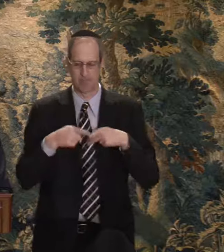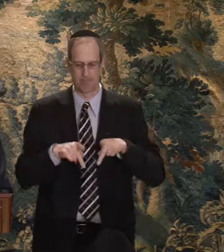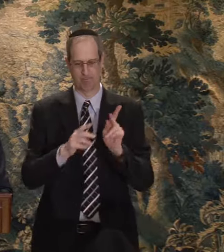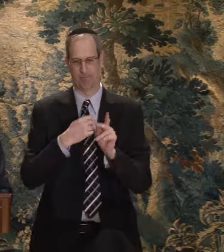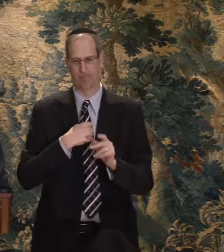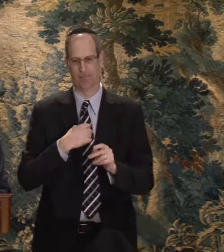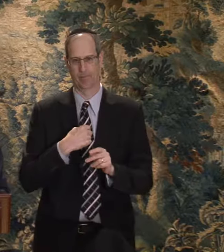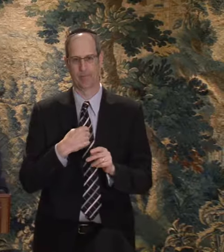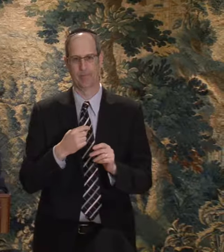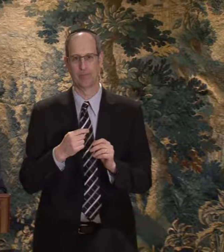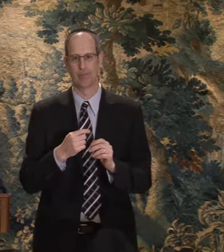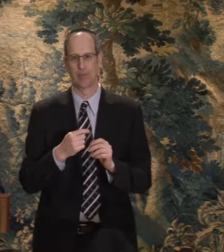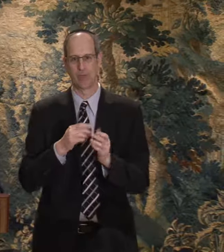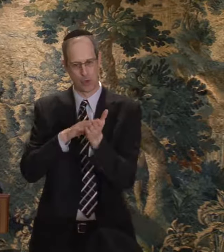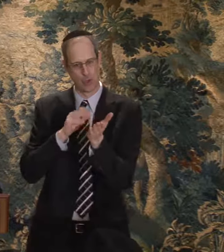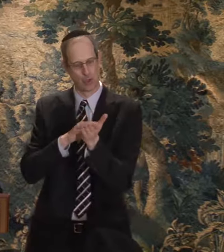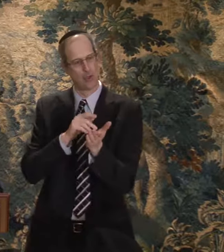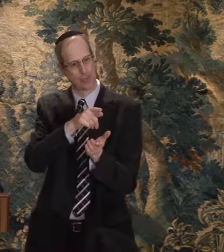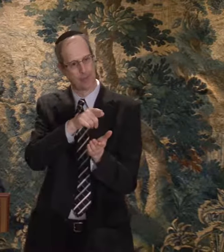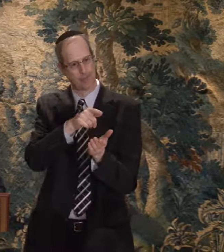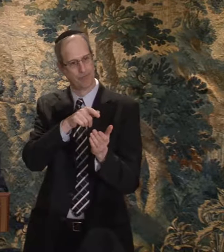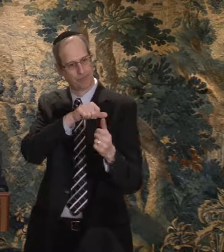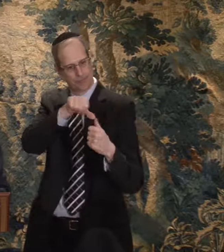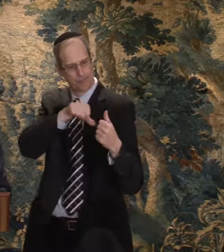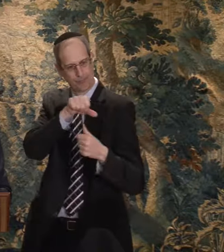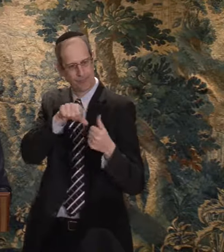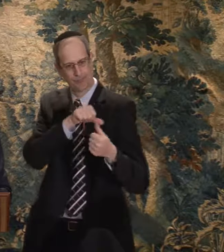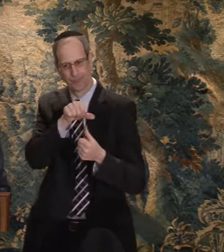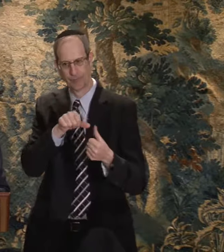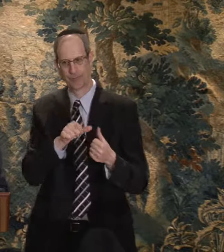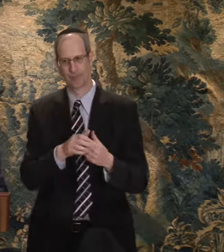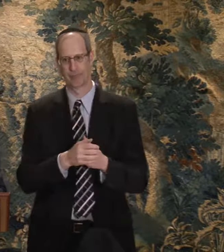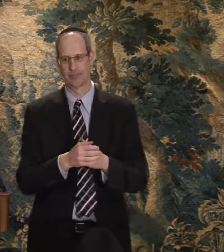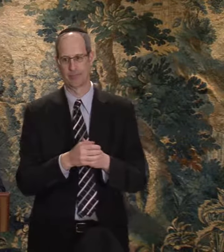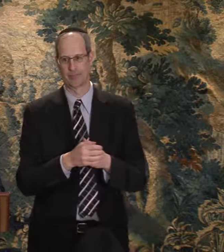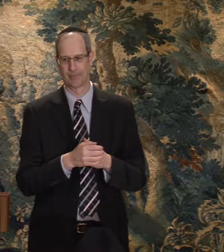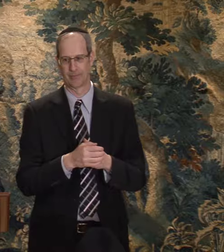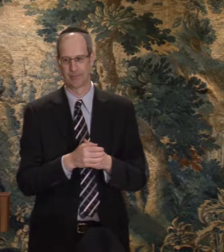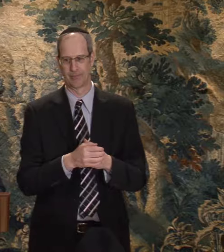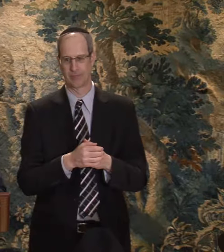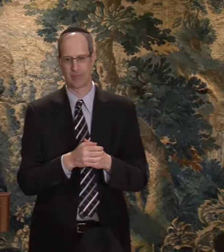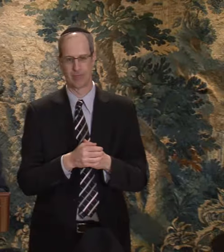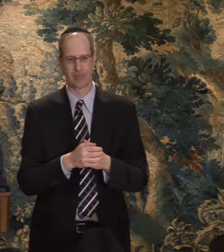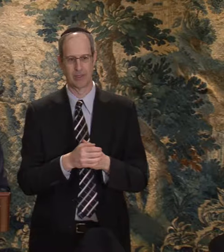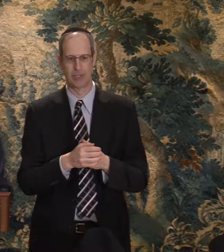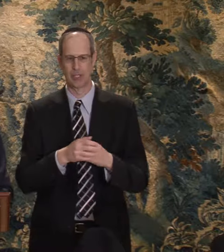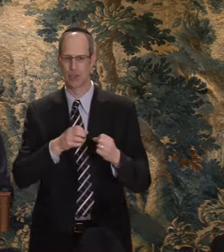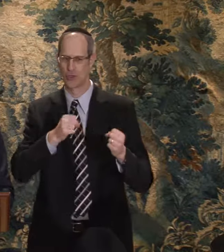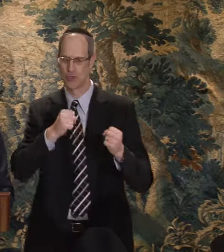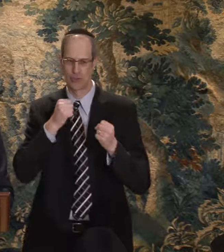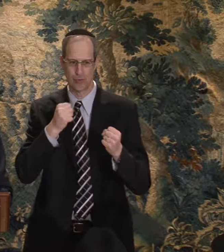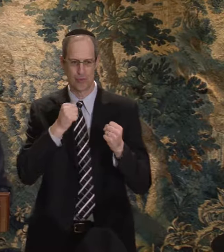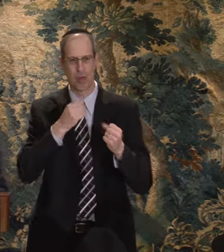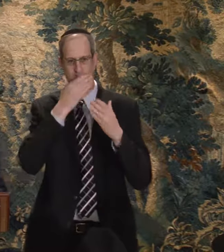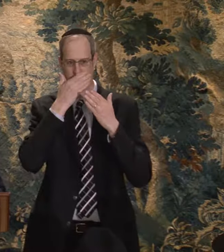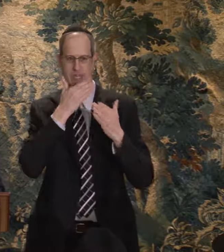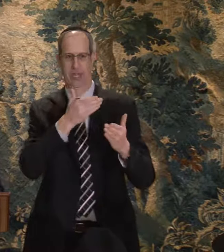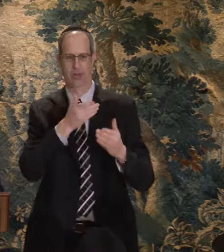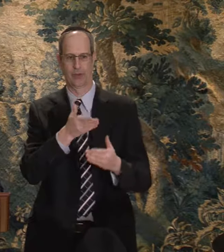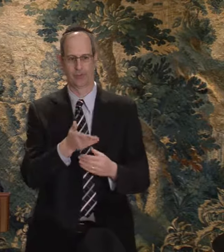it's along with him the hover sir this is my deepest are I so tired so I want